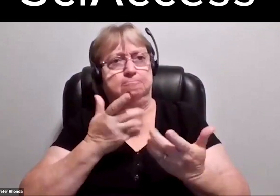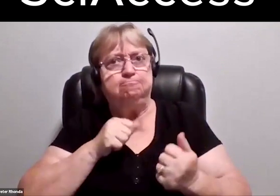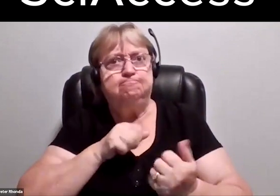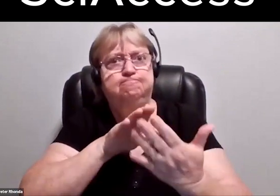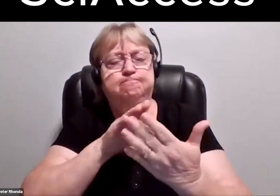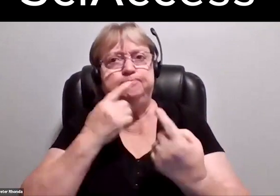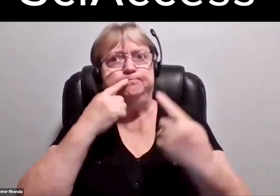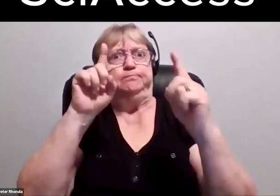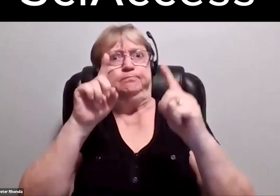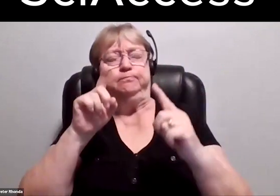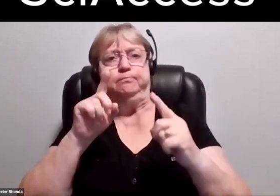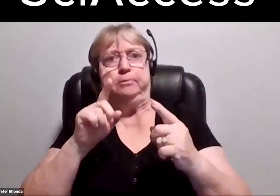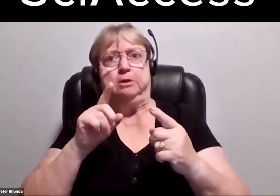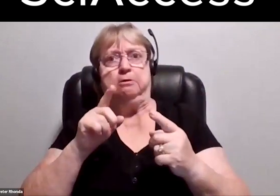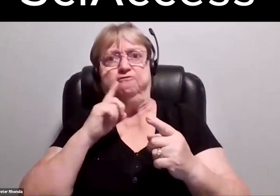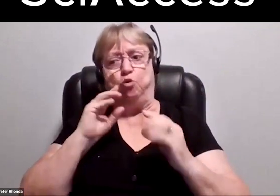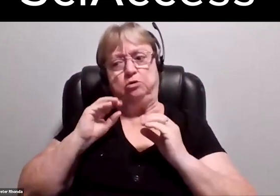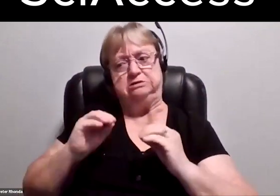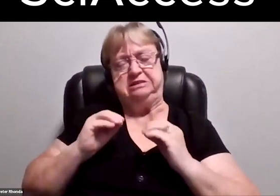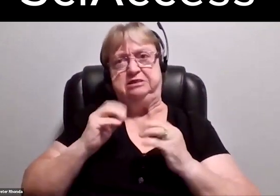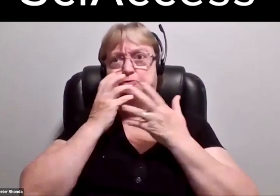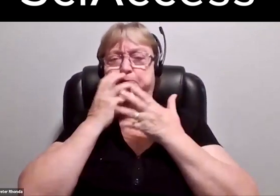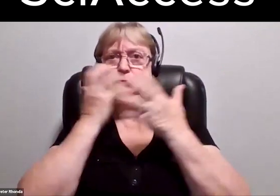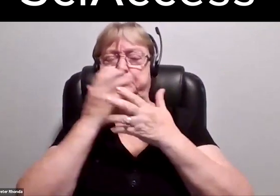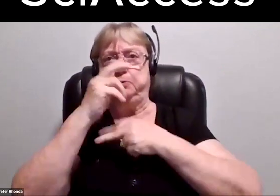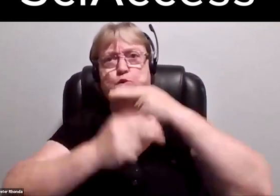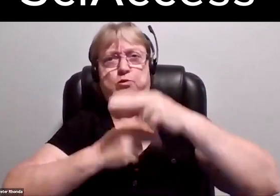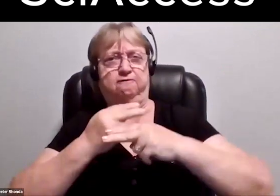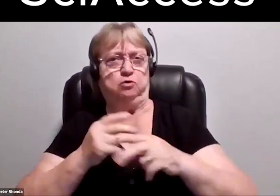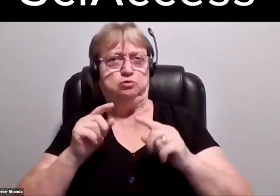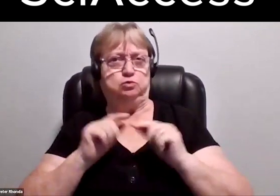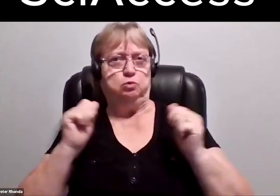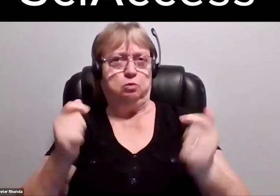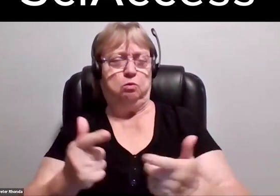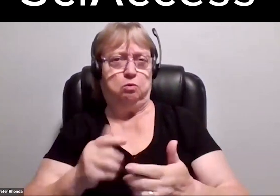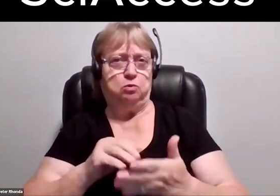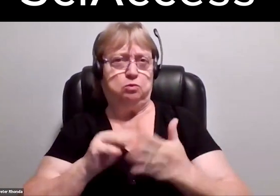to teach the wonders of the universe to everyone? With this project,